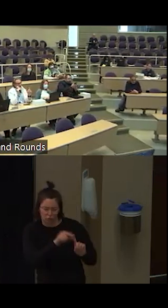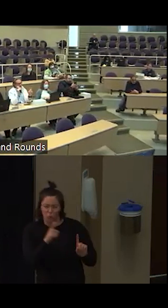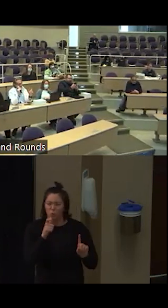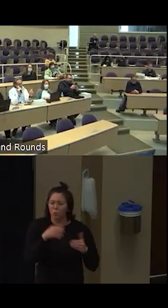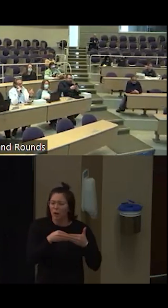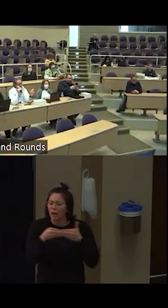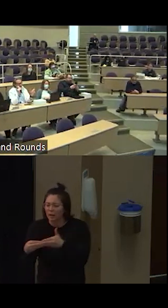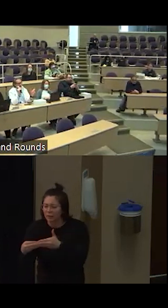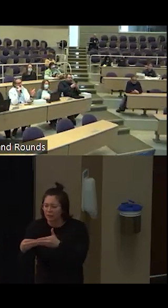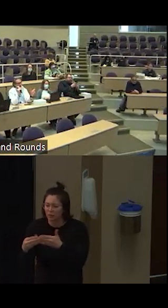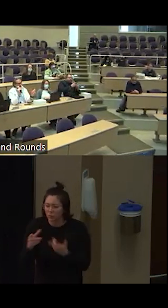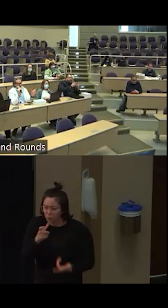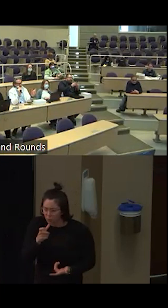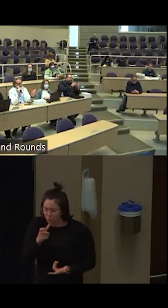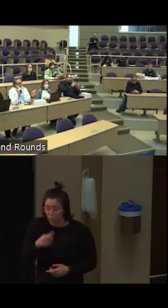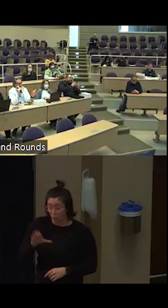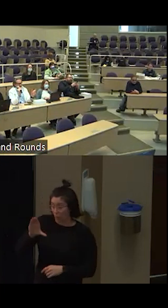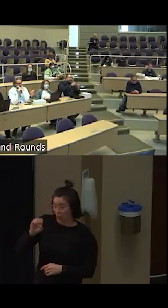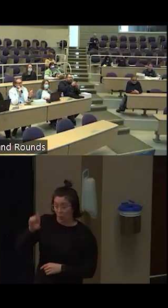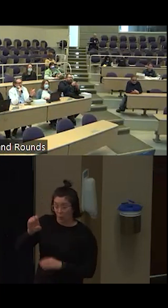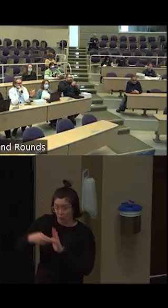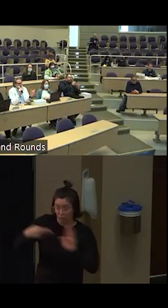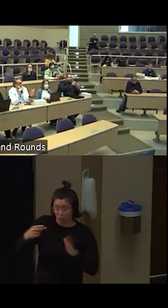who runs it you know for example in a code it's pretty clear ahead of time who's going to run